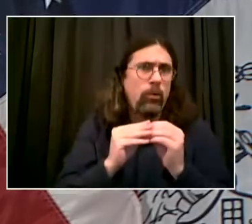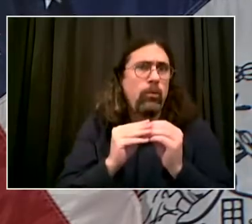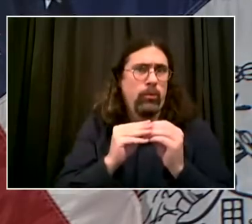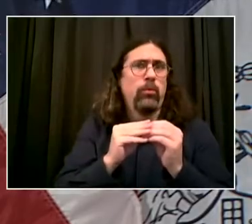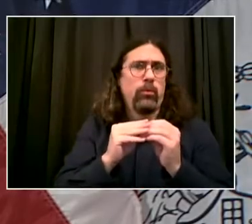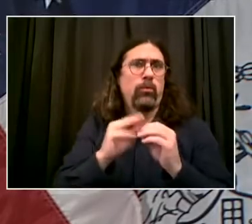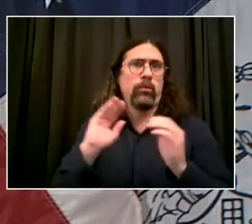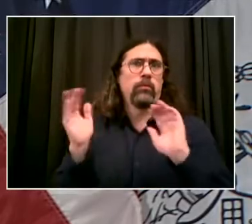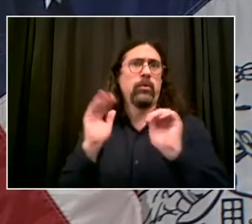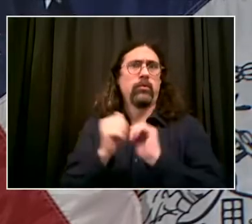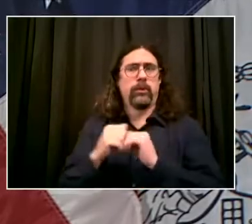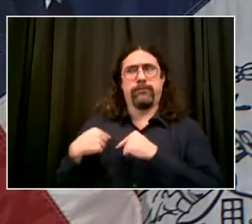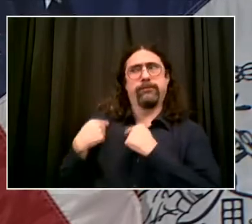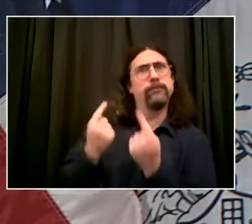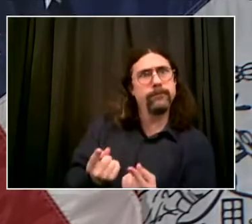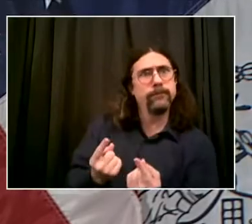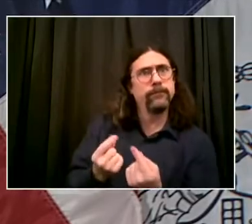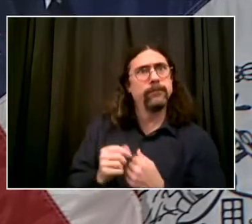ARE GOING THROUGH A NEW SCHOOL YEAR.